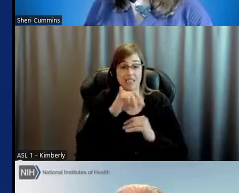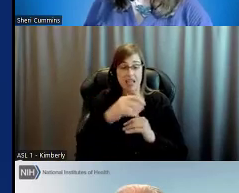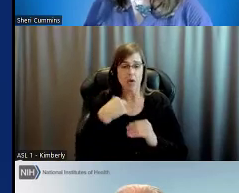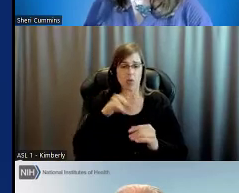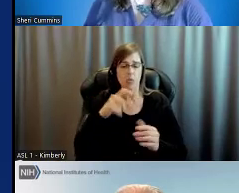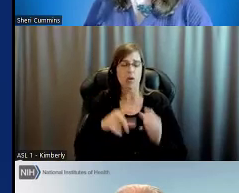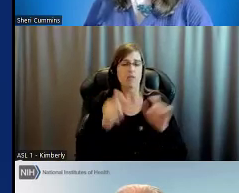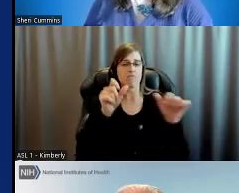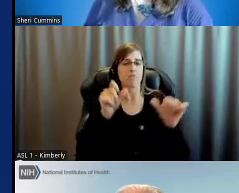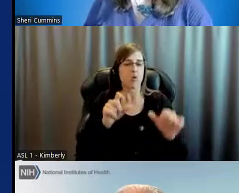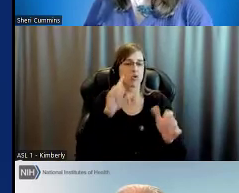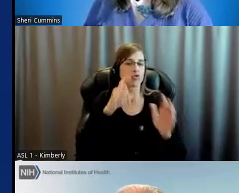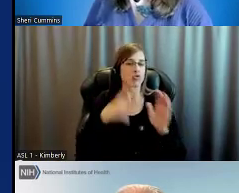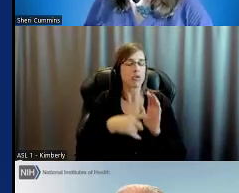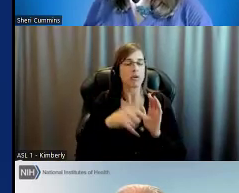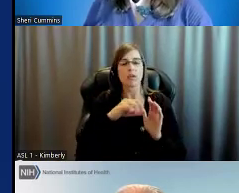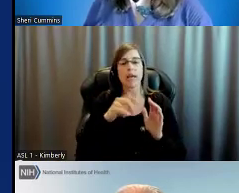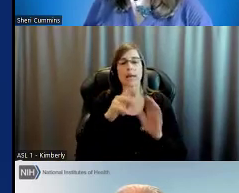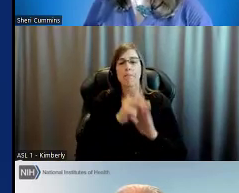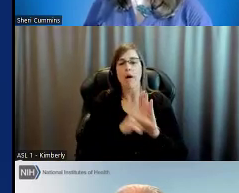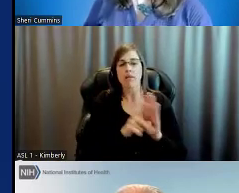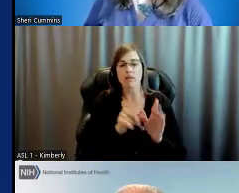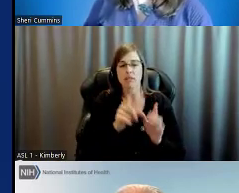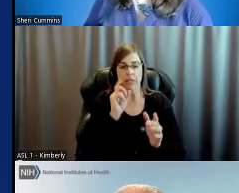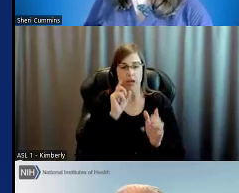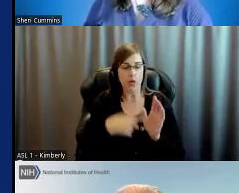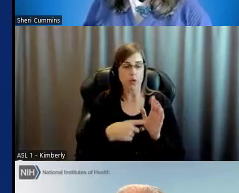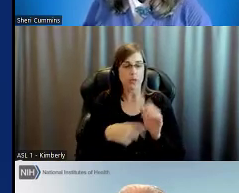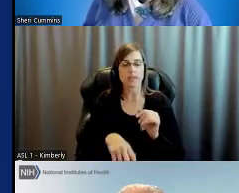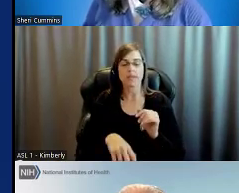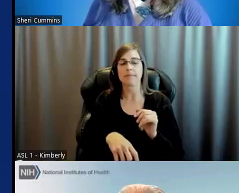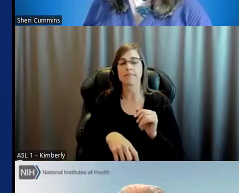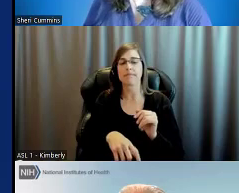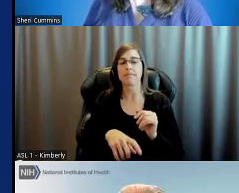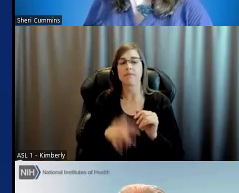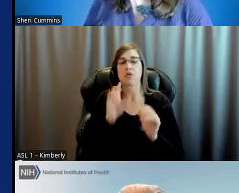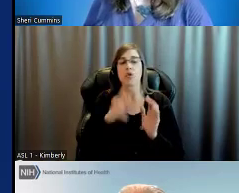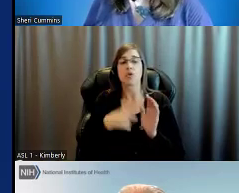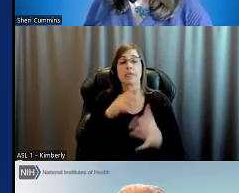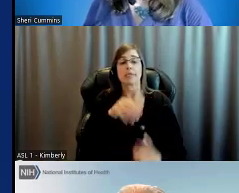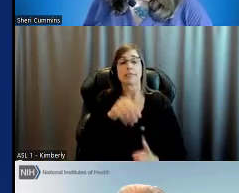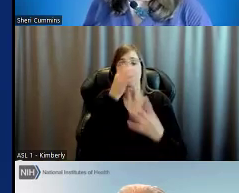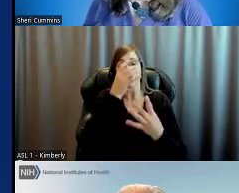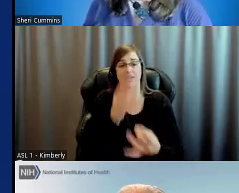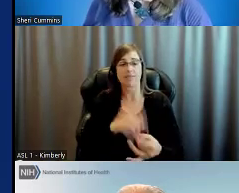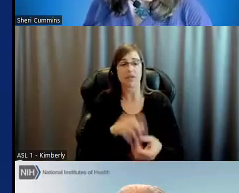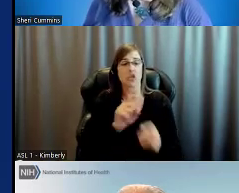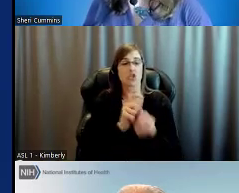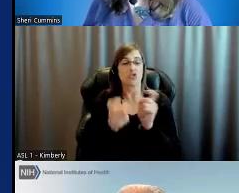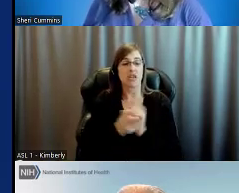So those are things like policy notices, notices of special interest, changes to funding opportunity announcements,